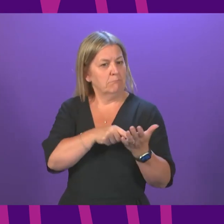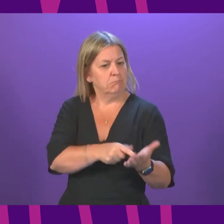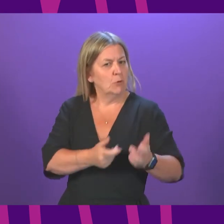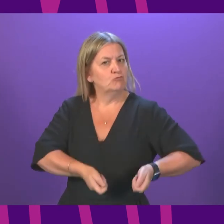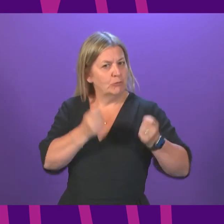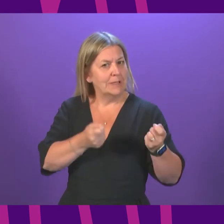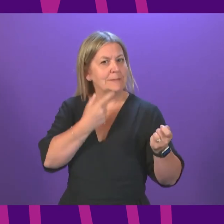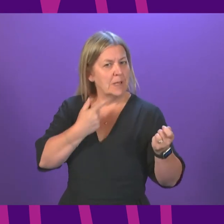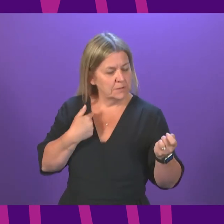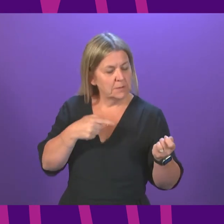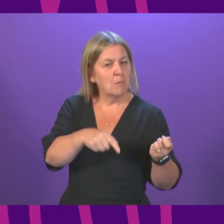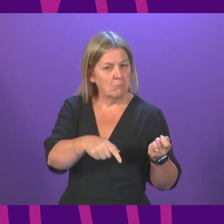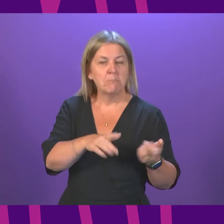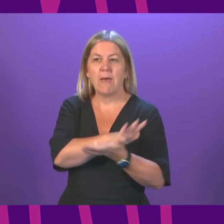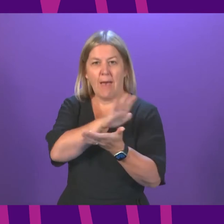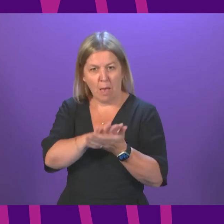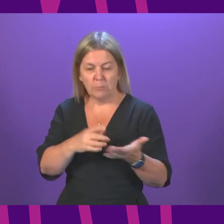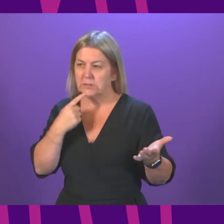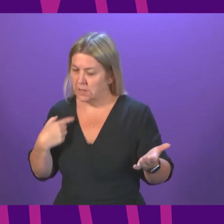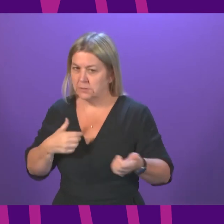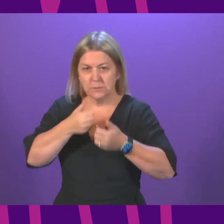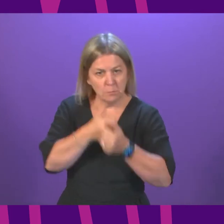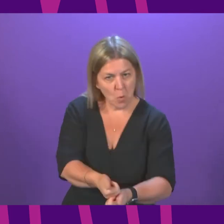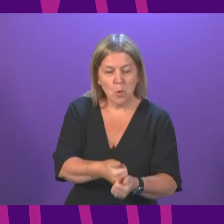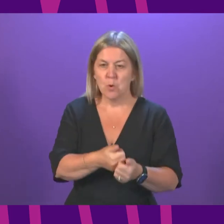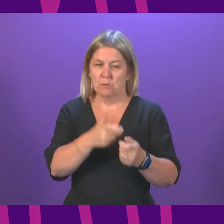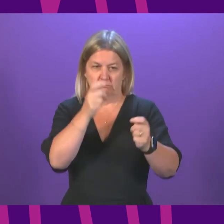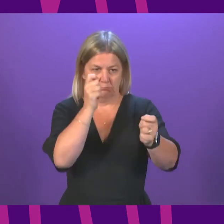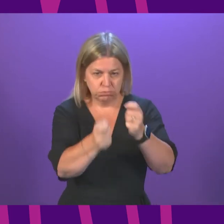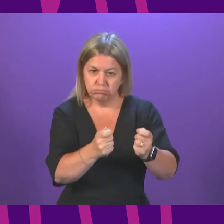yesterday. Yesterday, we were happy to support the various amendments on improving reporting,